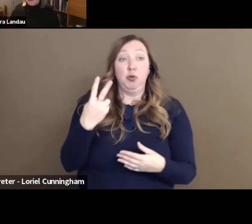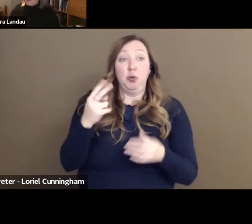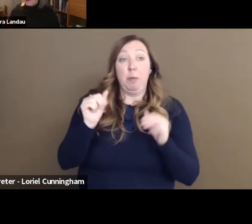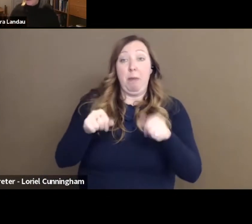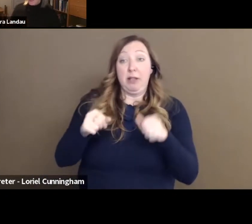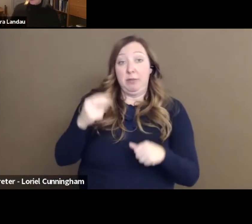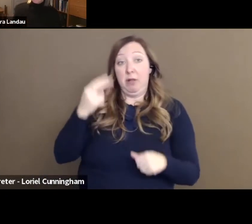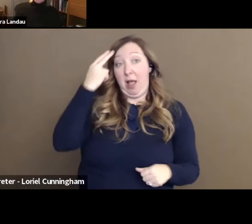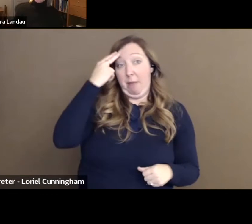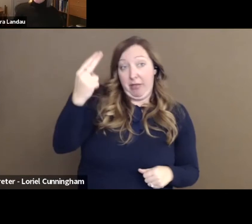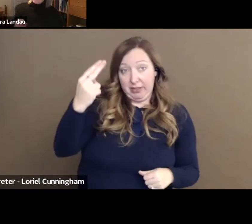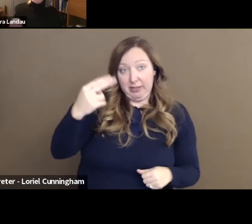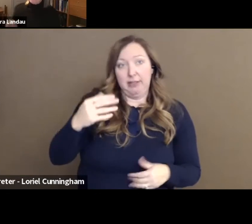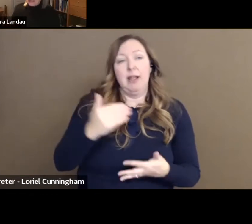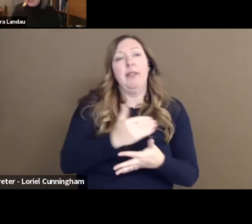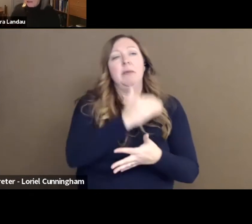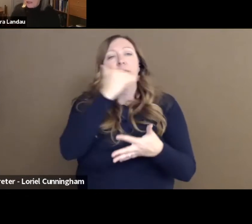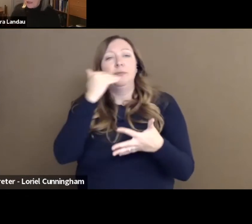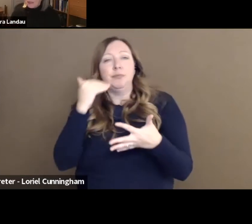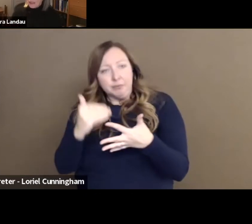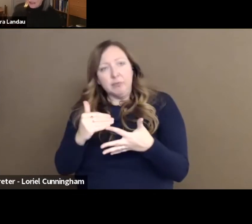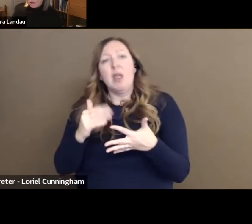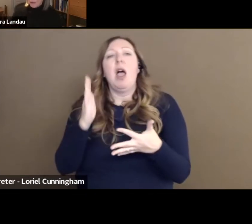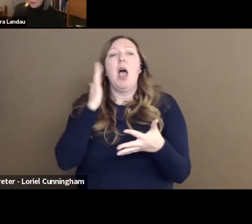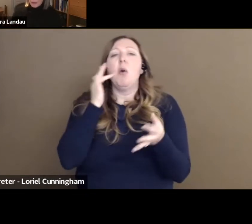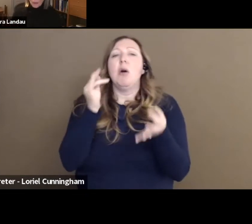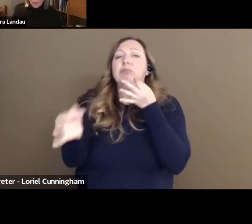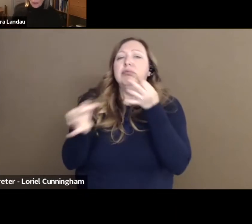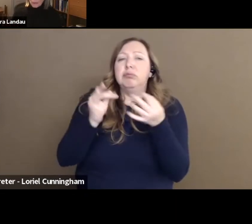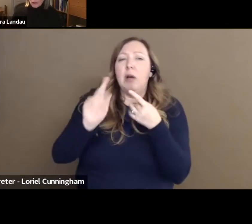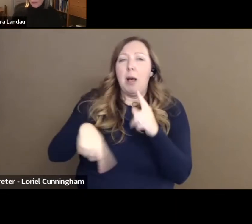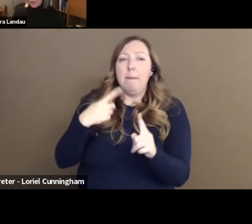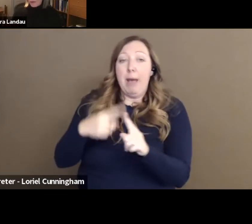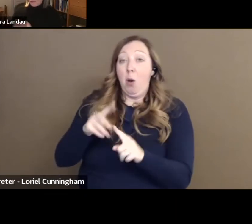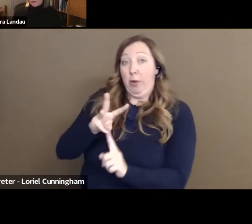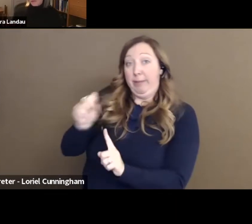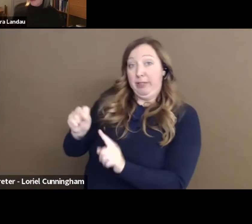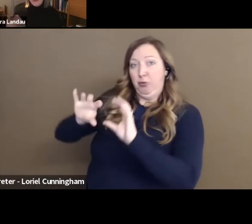profile in detail in some detail for people with